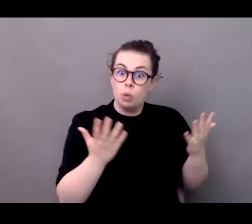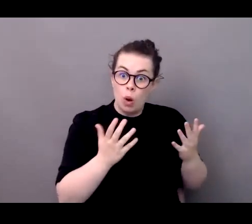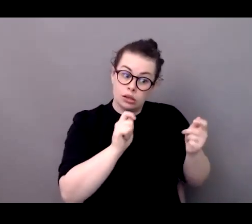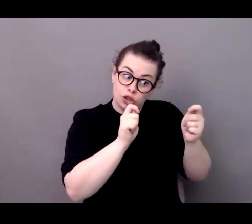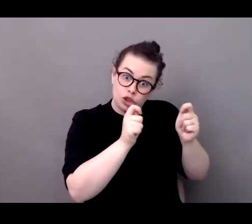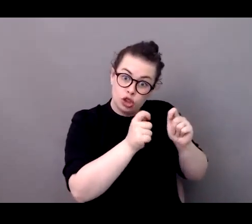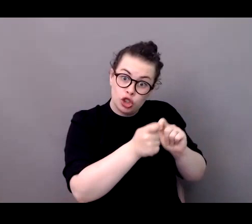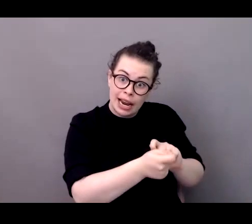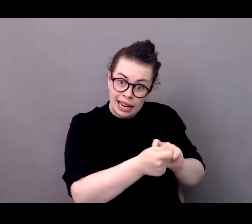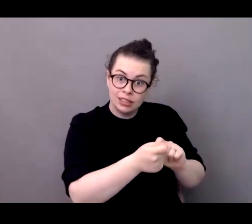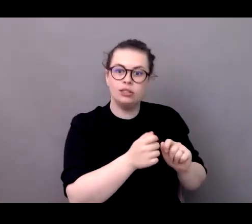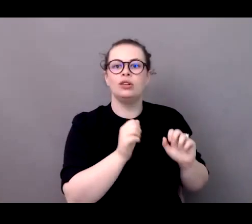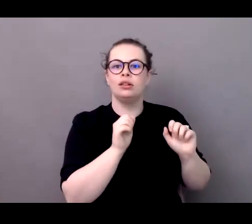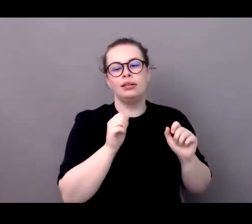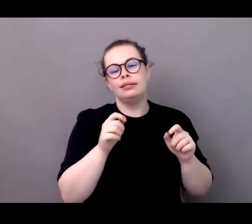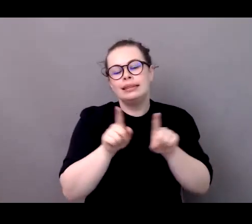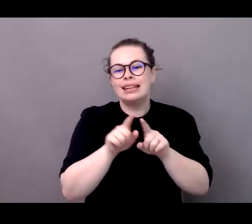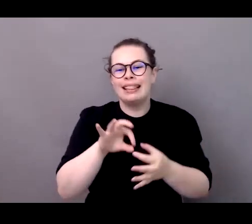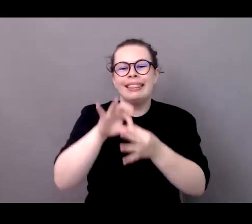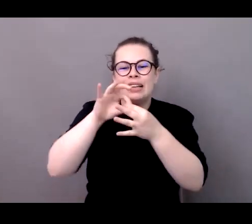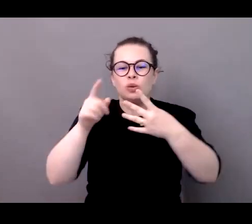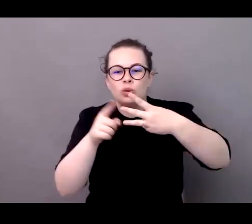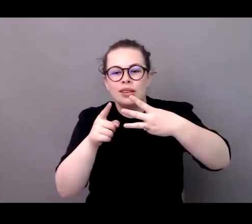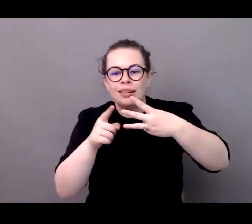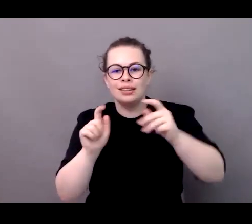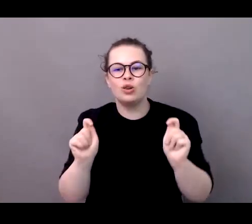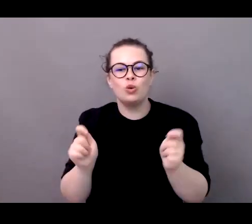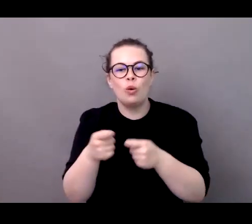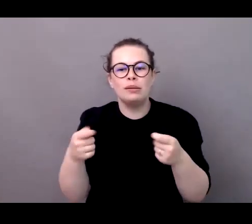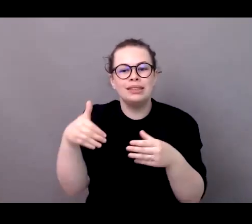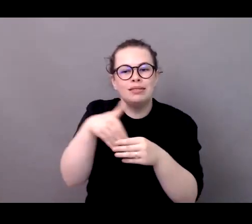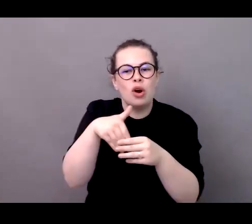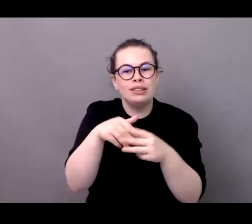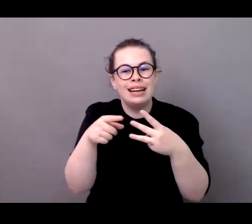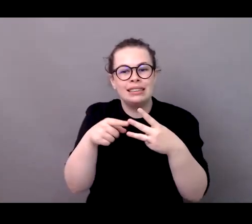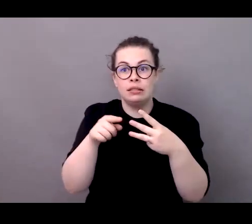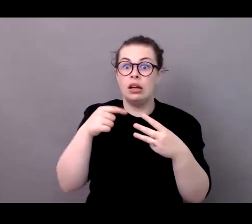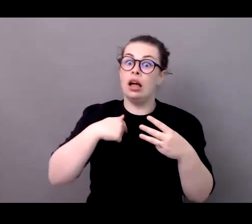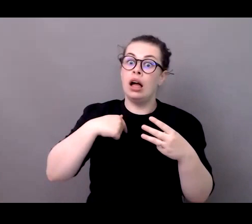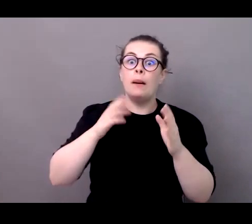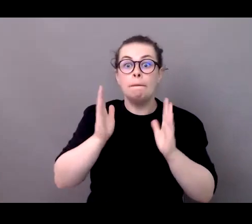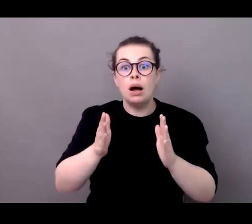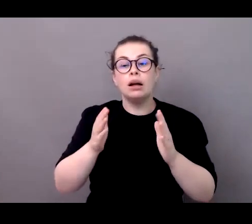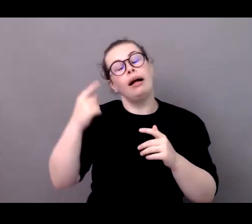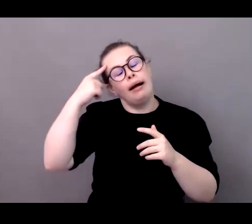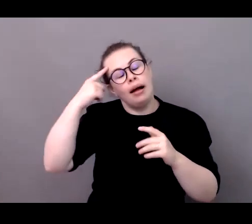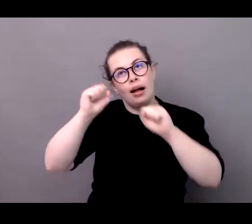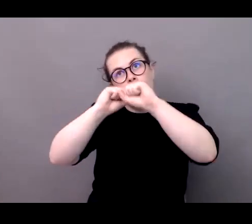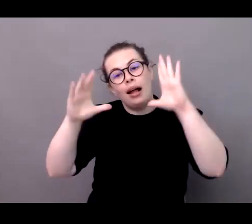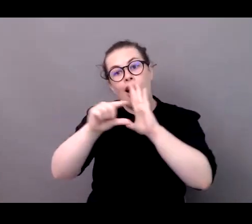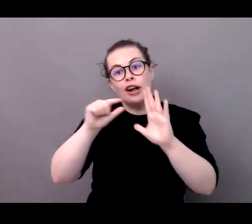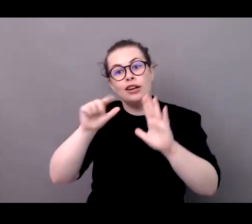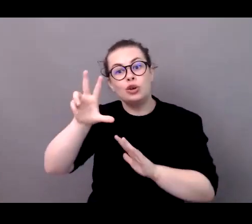in the normative content section. Here, we are providing guidance on what laws, policies, and